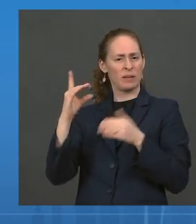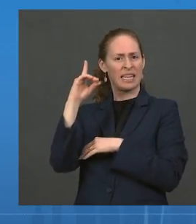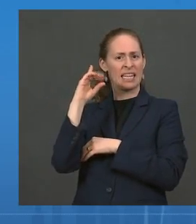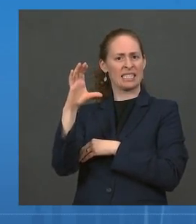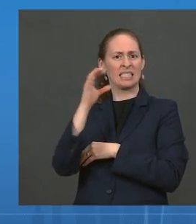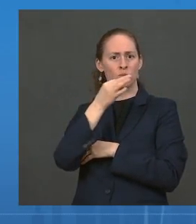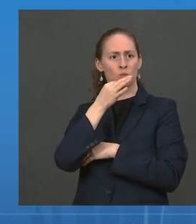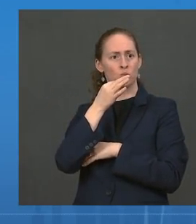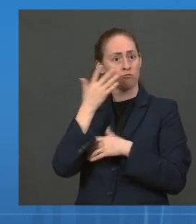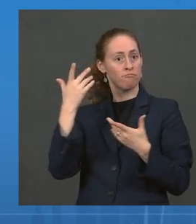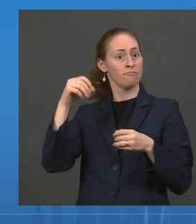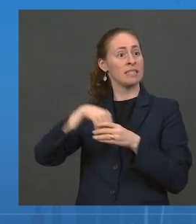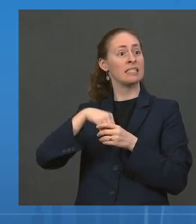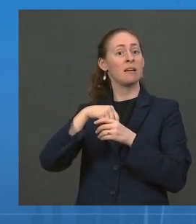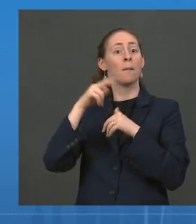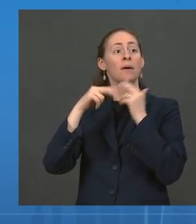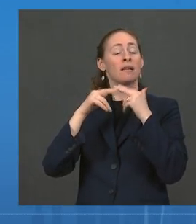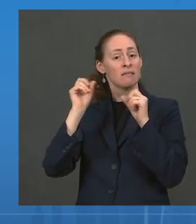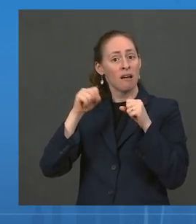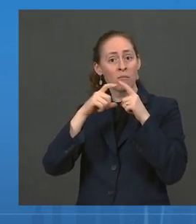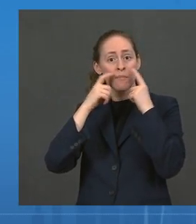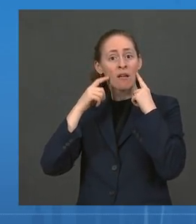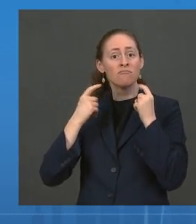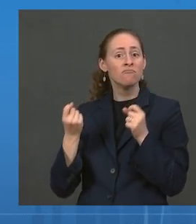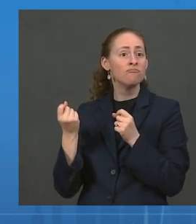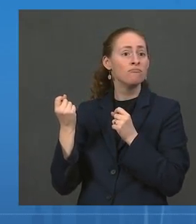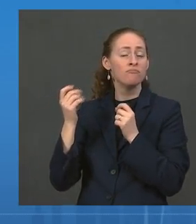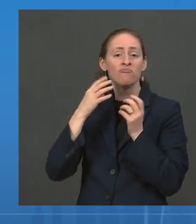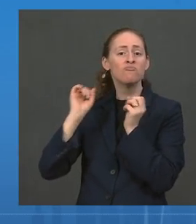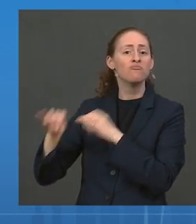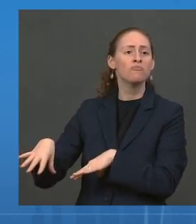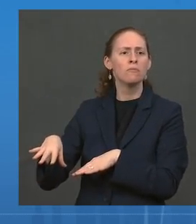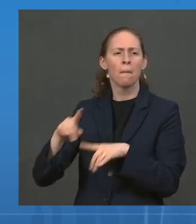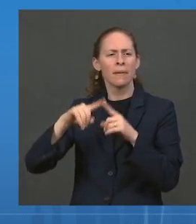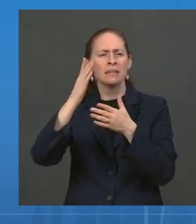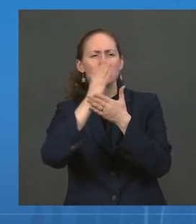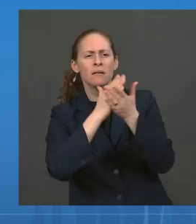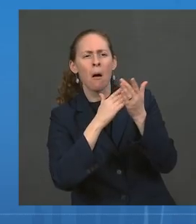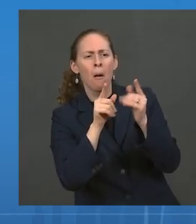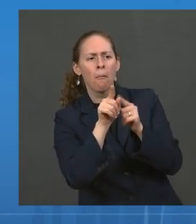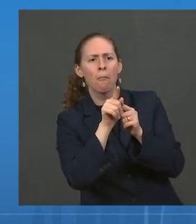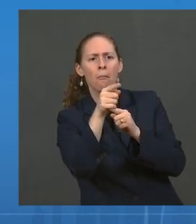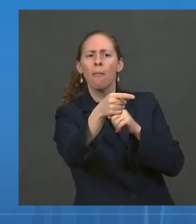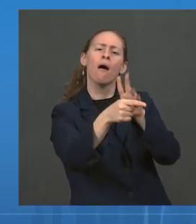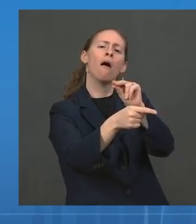whereas you have other areas in the region that are set to reimpose them. What should we make of that,